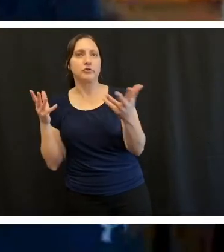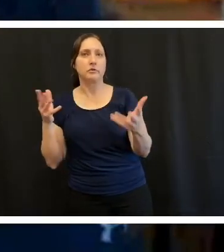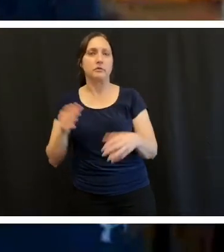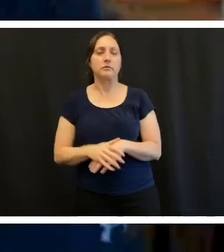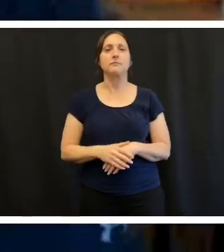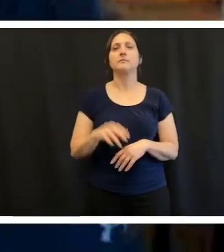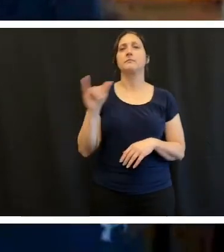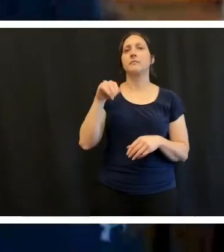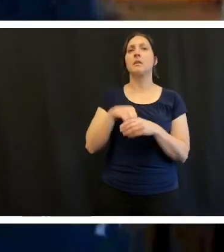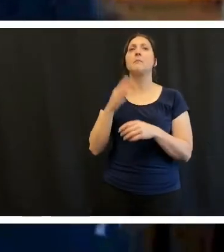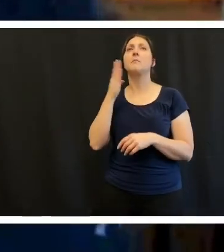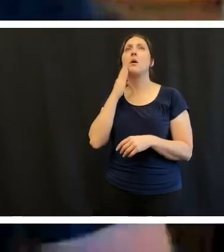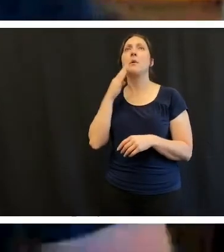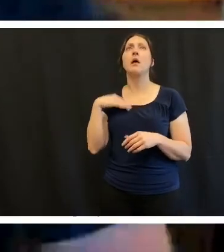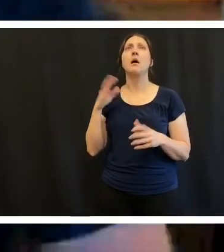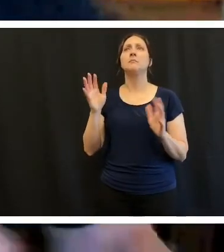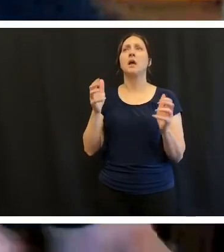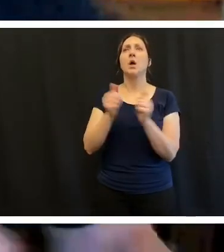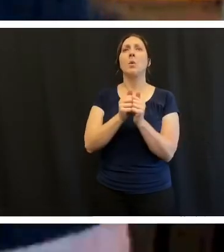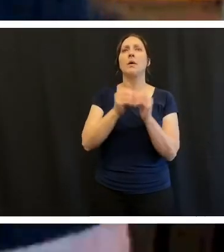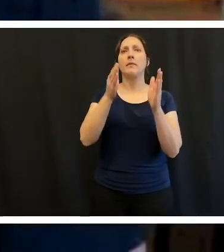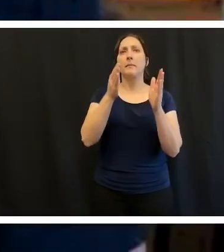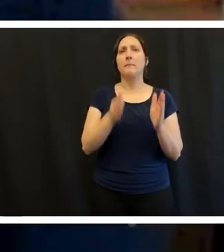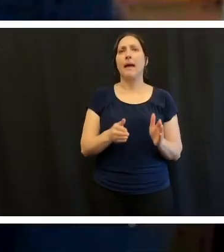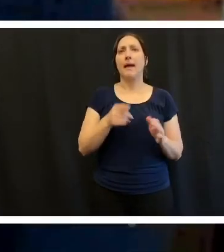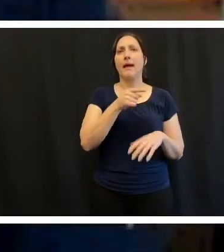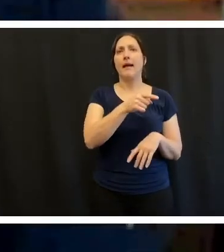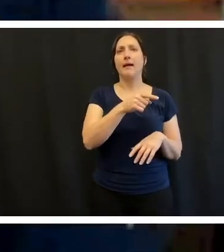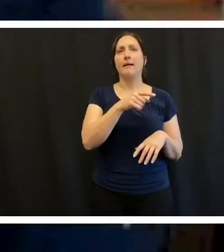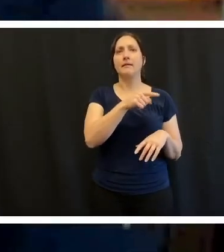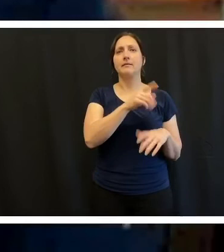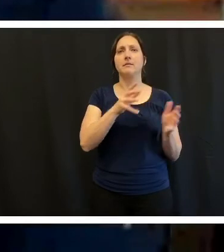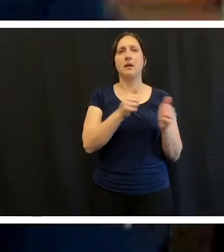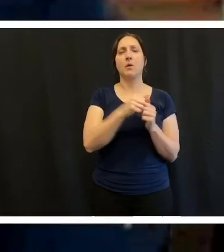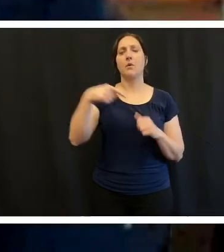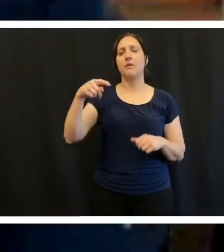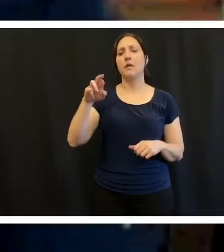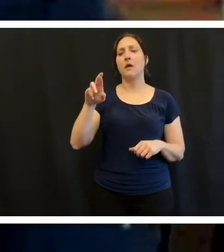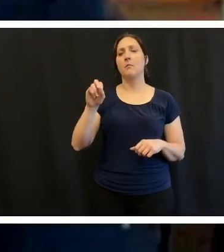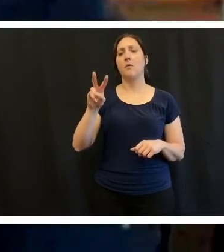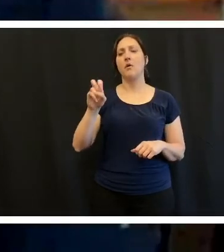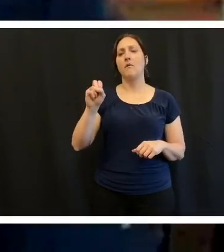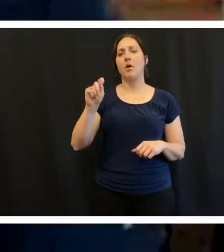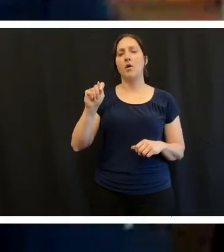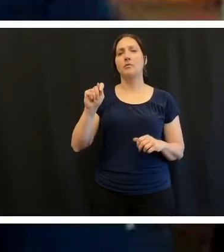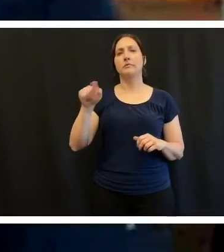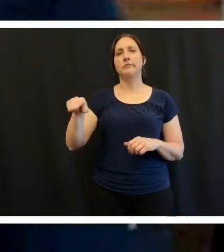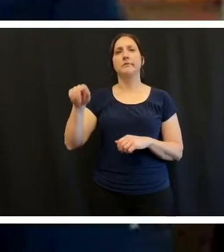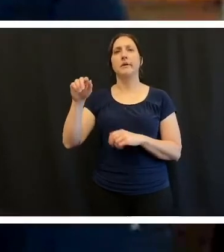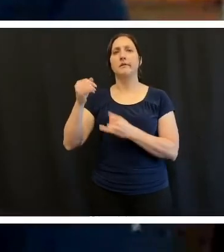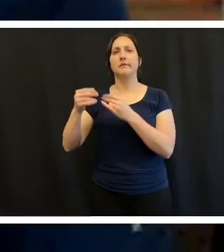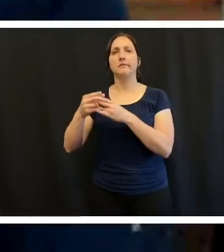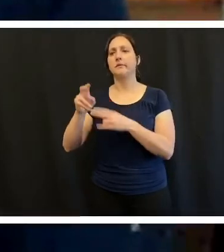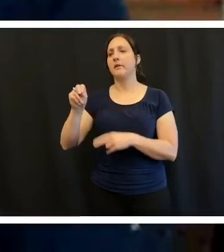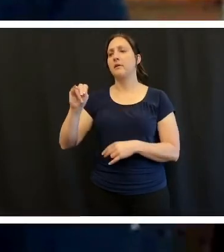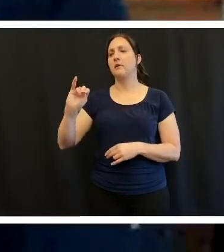He was talking about our provost, Brenda Nichols, how are we going to re-appropriate the Lamar University TV station